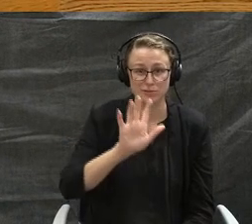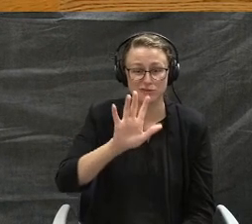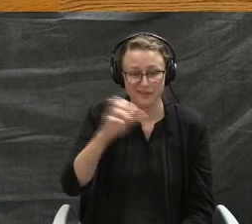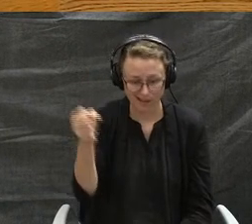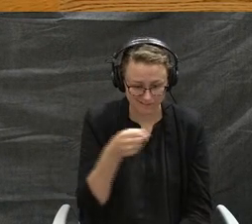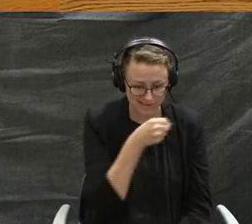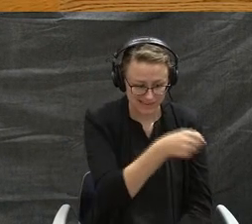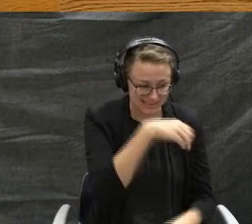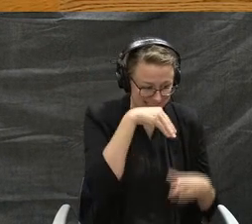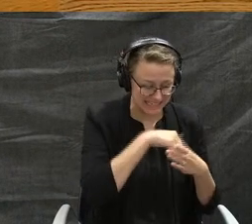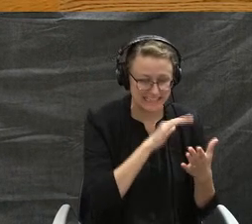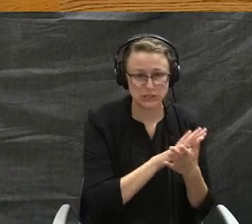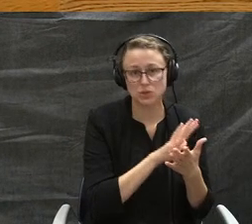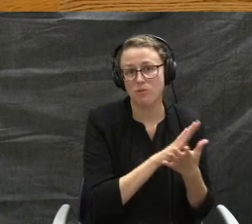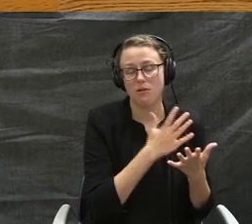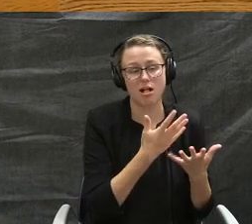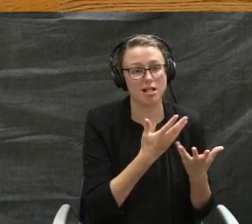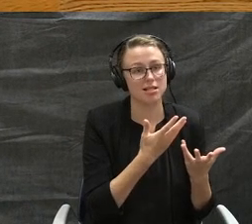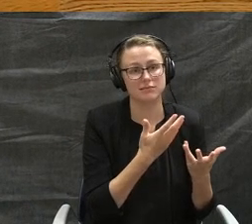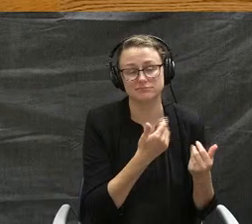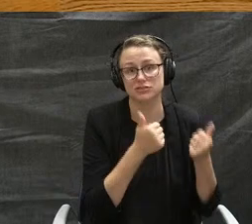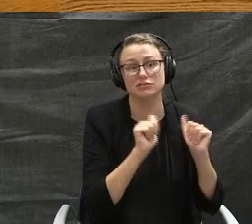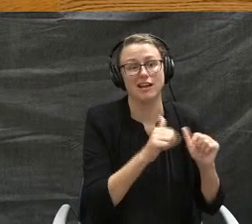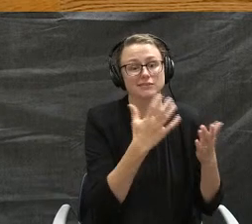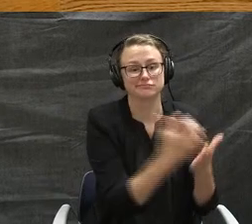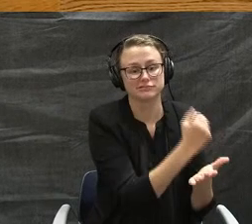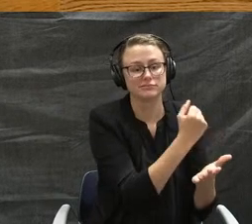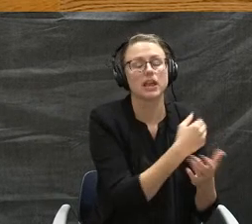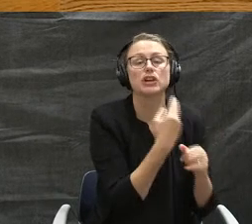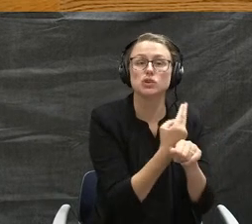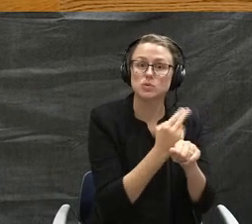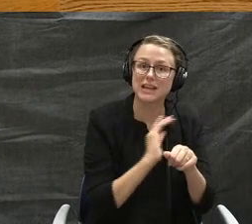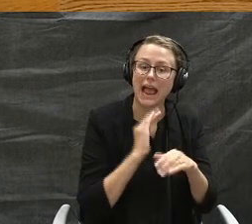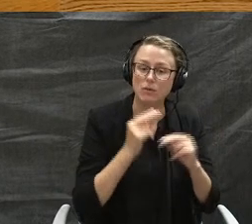our buildings as our high school students will be E learning. Can